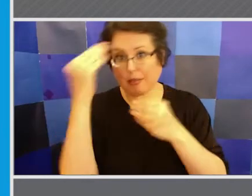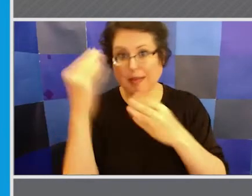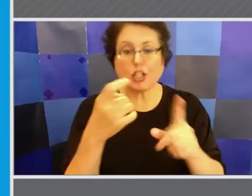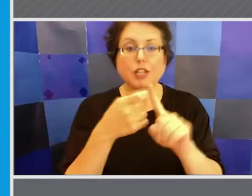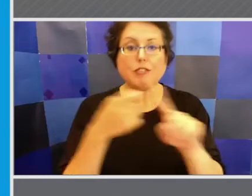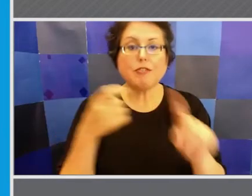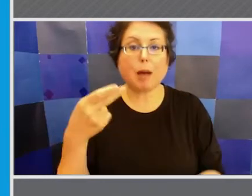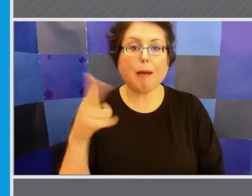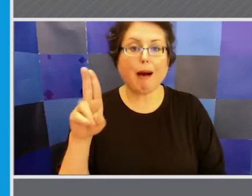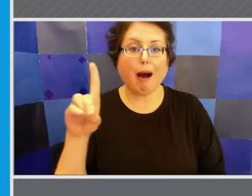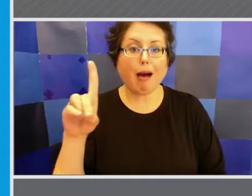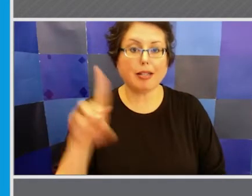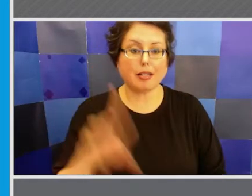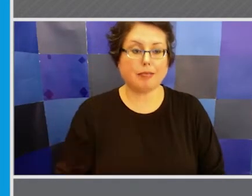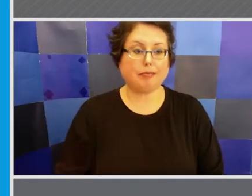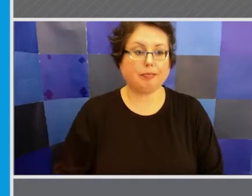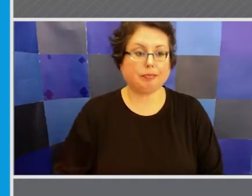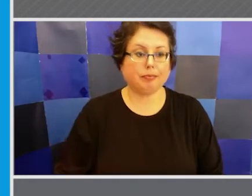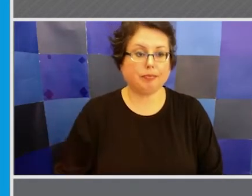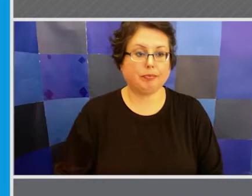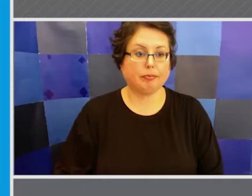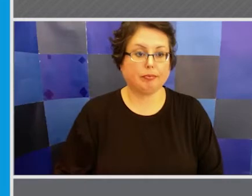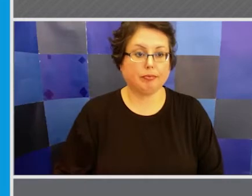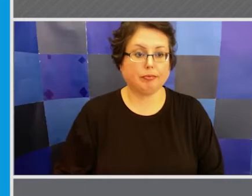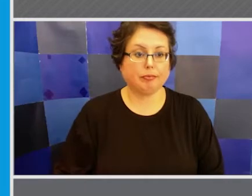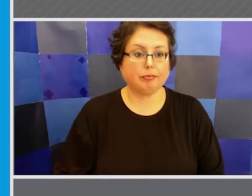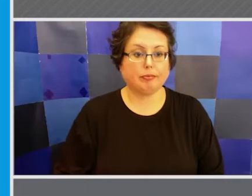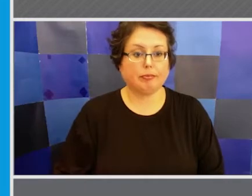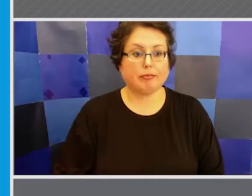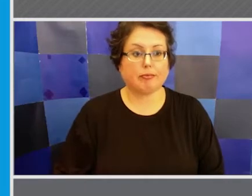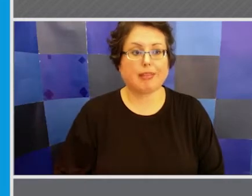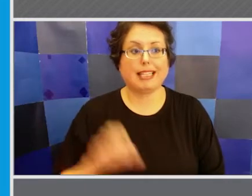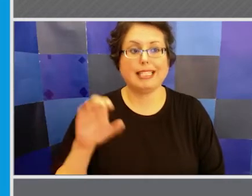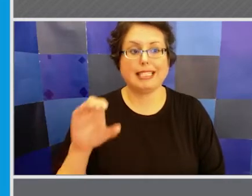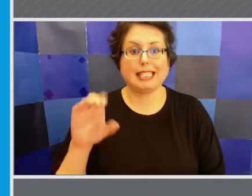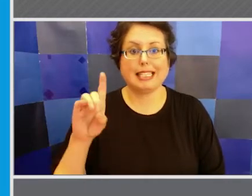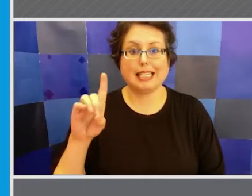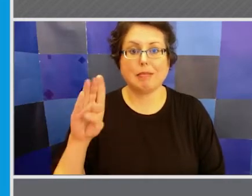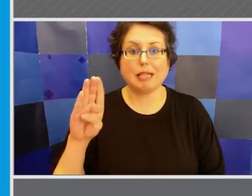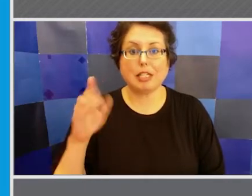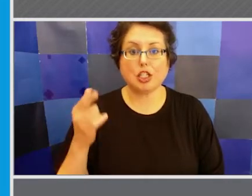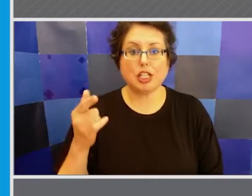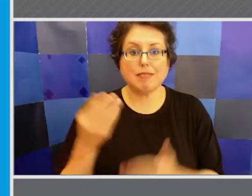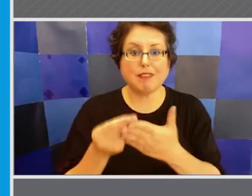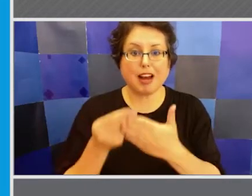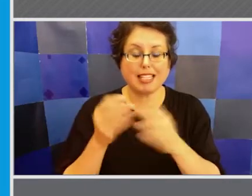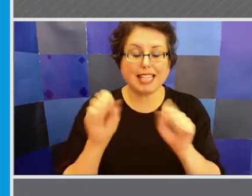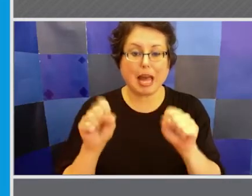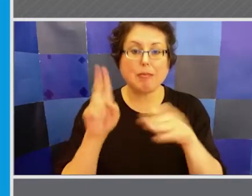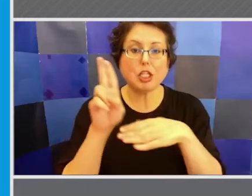So, CDC funds can be used for a wide range of activities and we'll go through every one